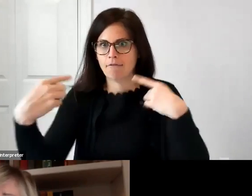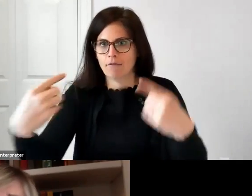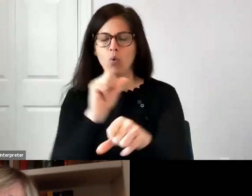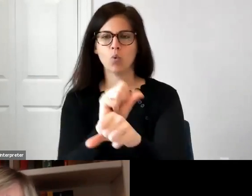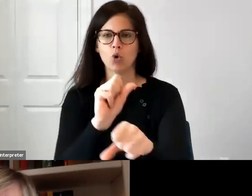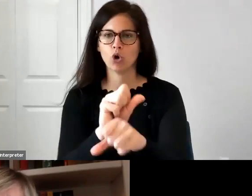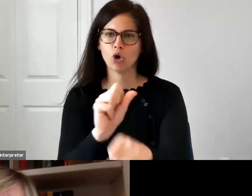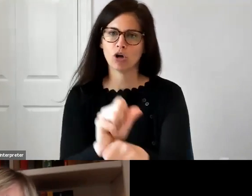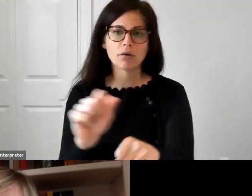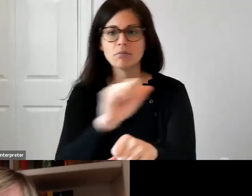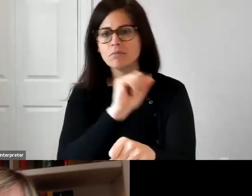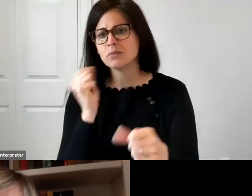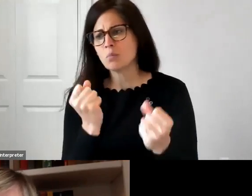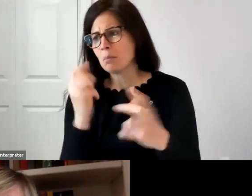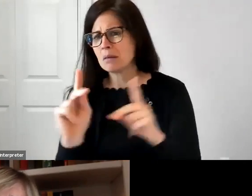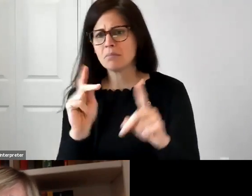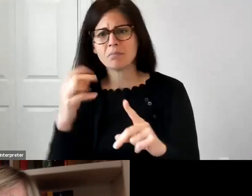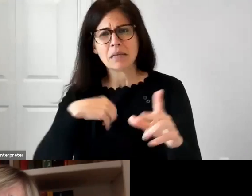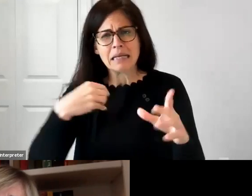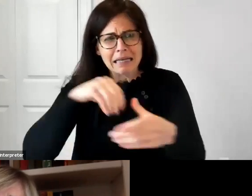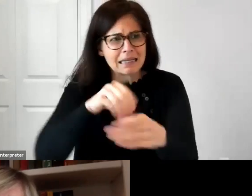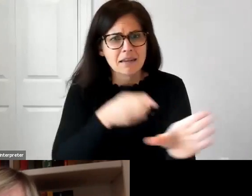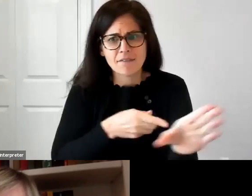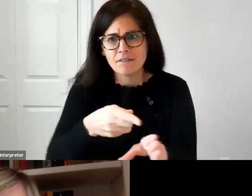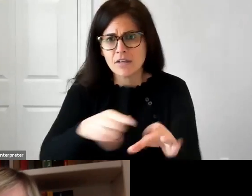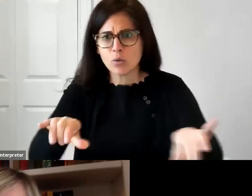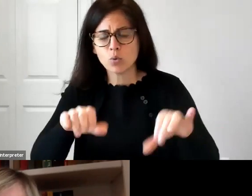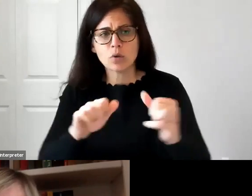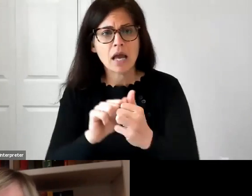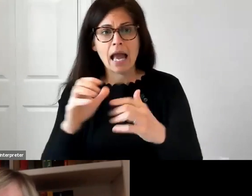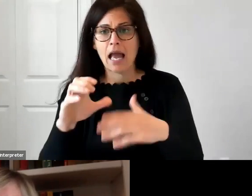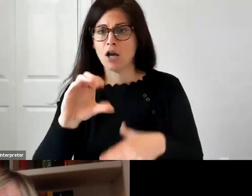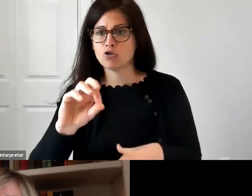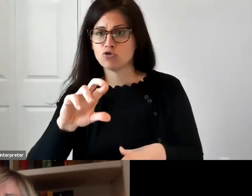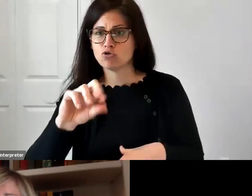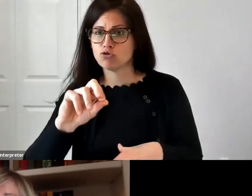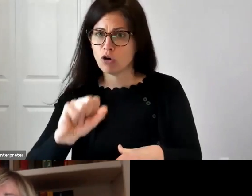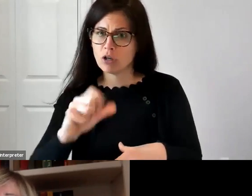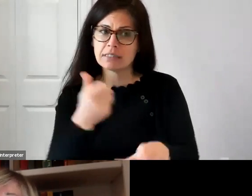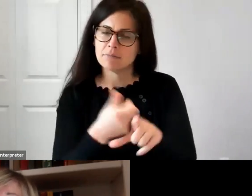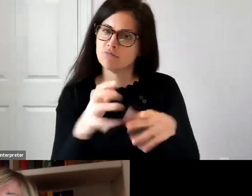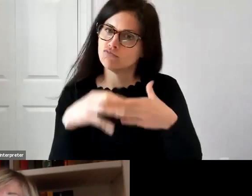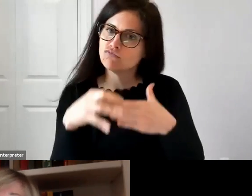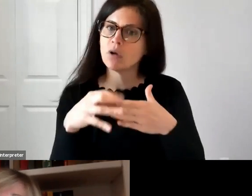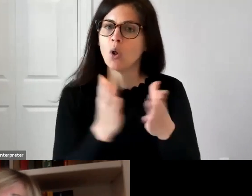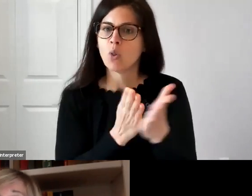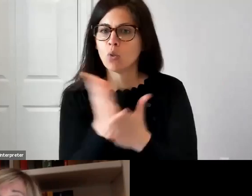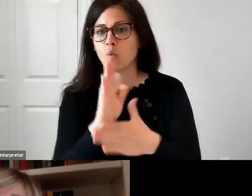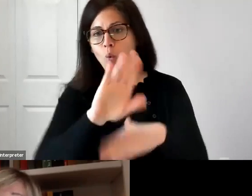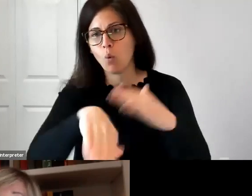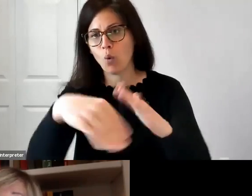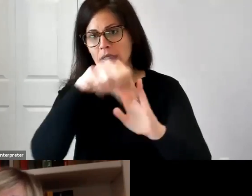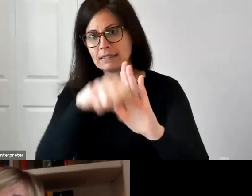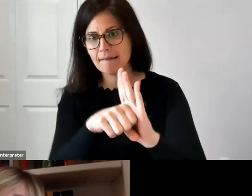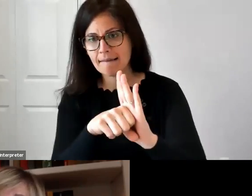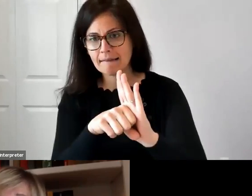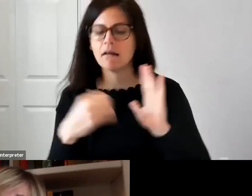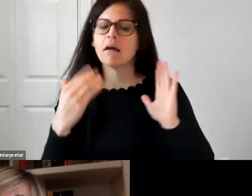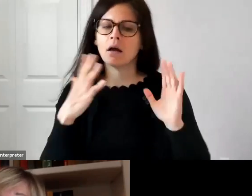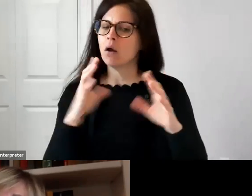so many in our field are doing and that Charles has been leading across the Commonwealth. And you know, all right, no heavy hor d'oeuvres,